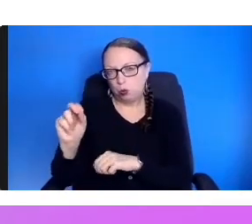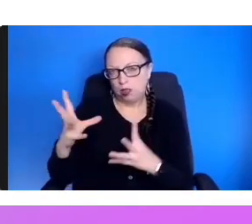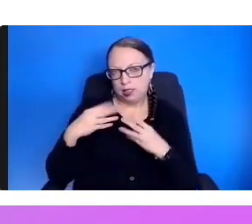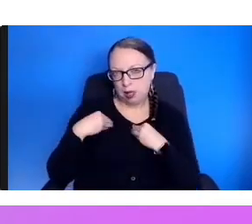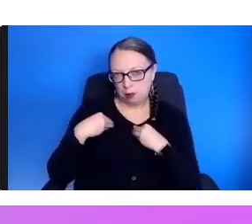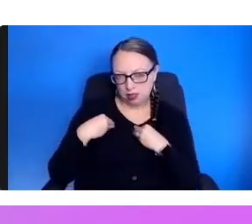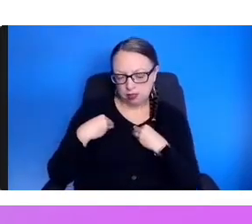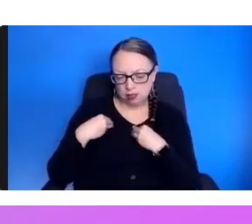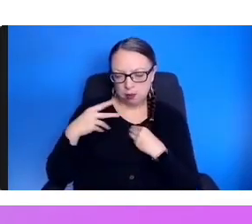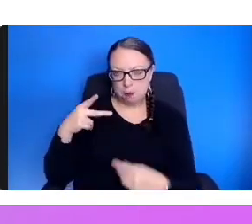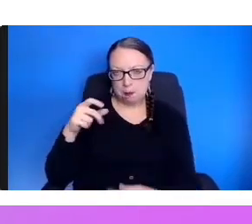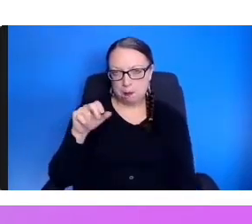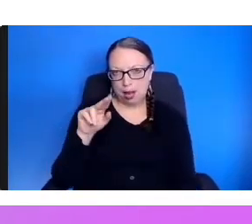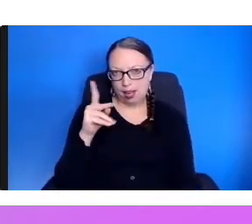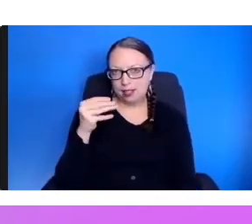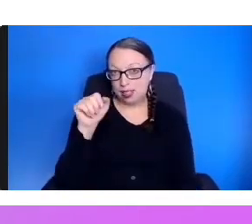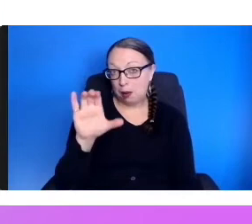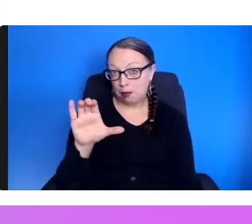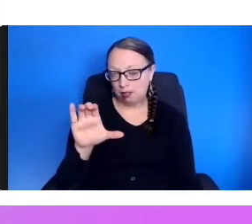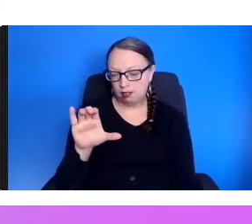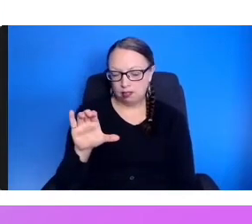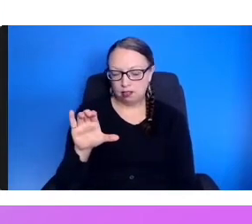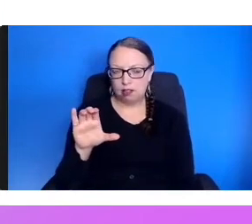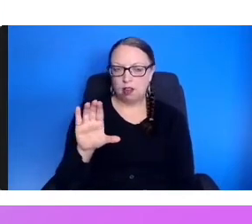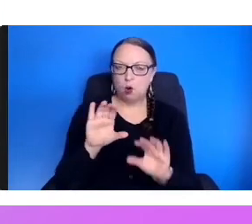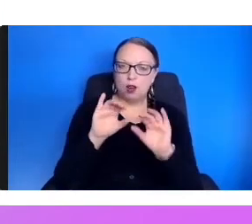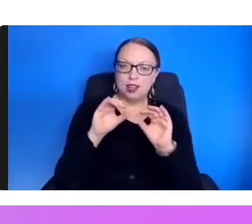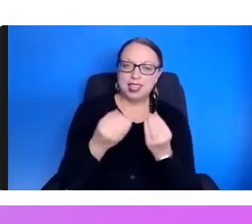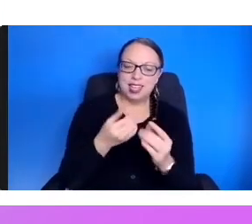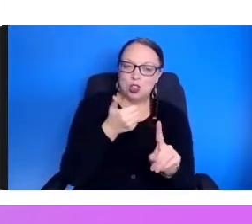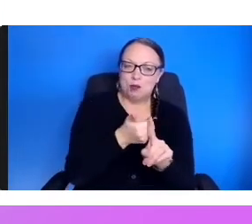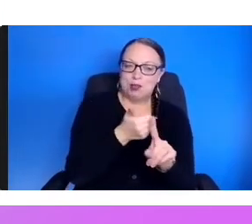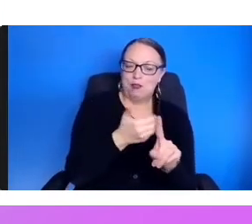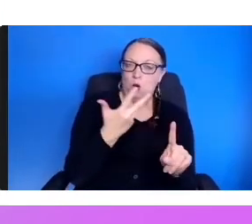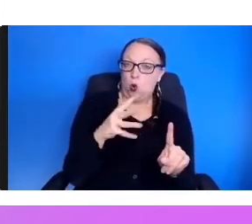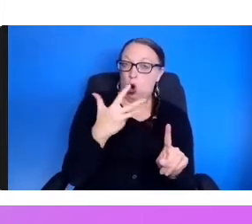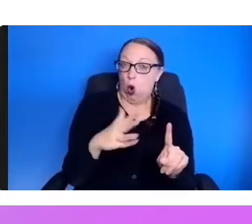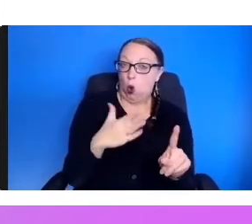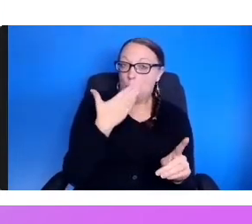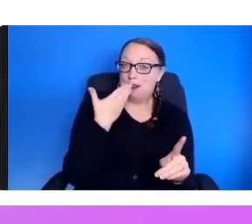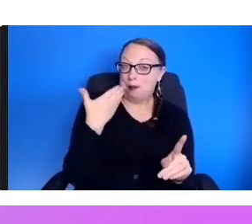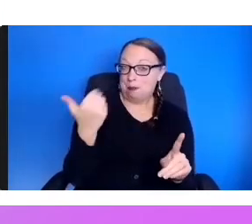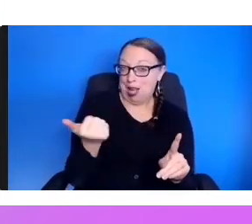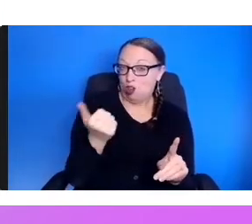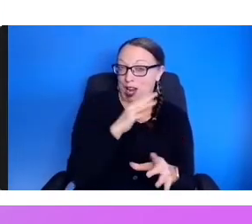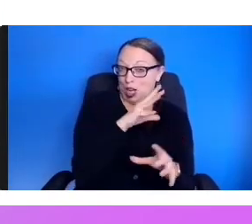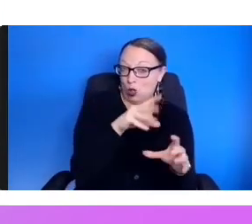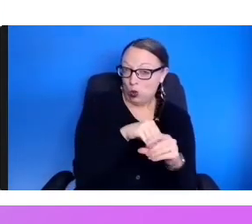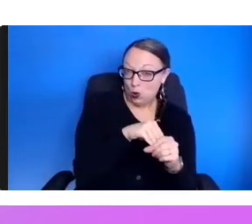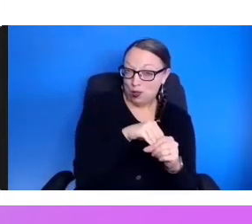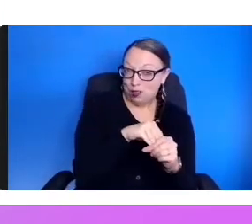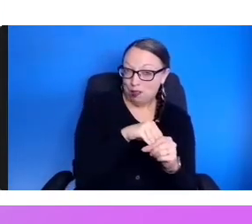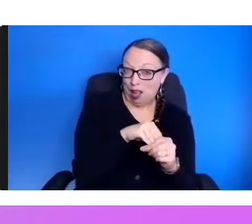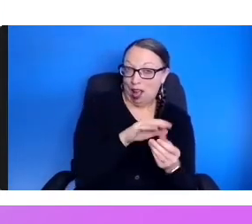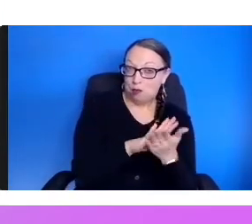And organizations that were already better at inclusion prior to this have been able to be much more resilient